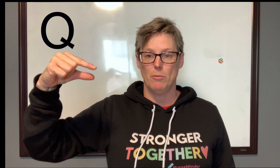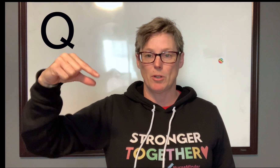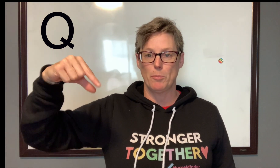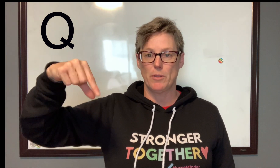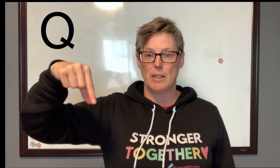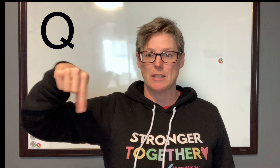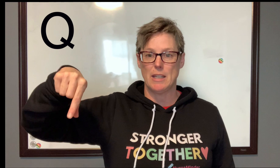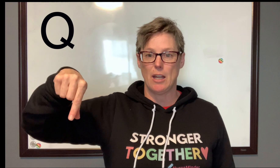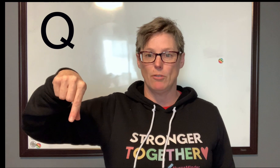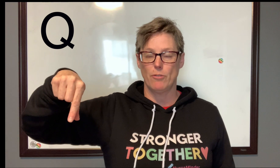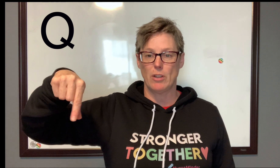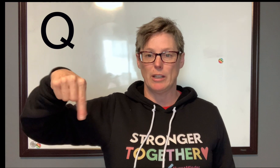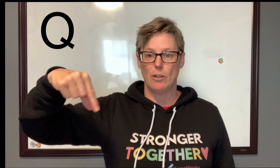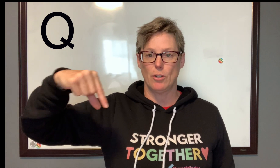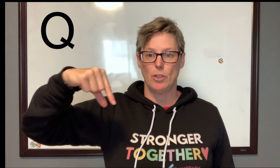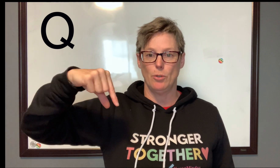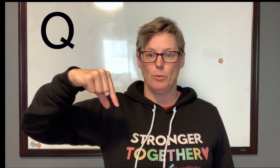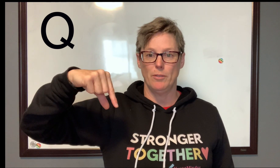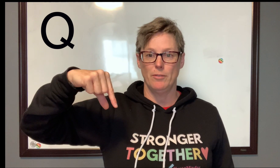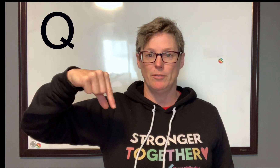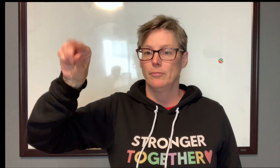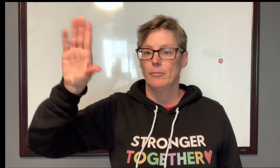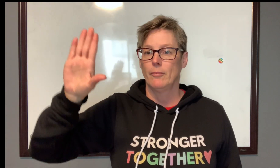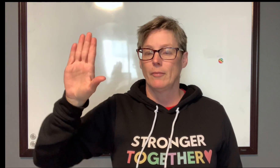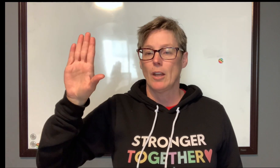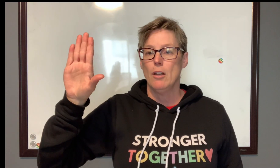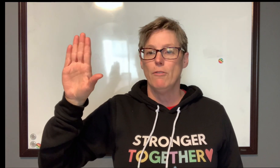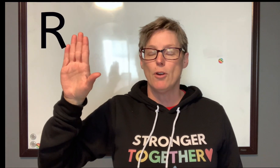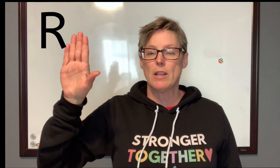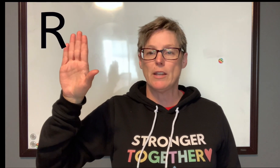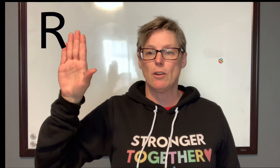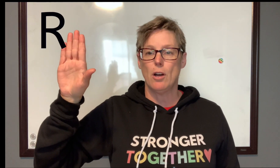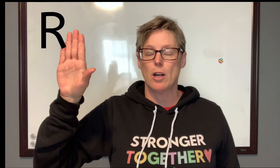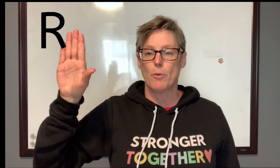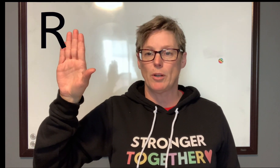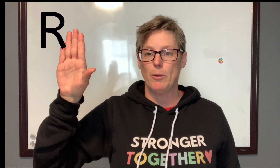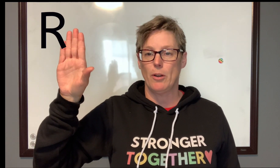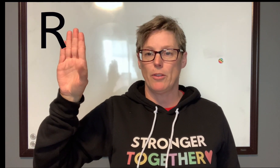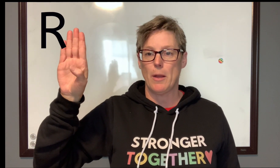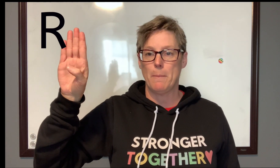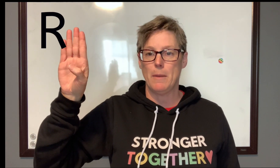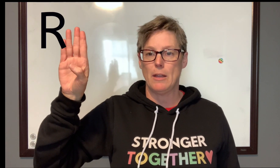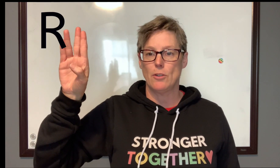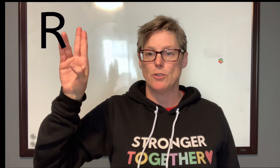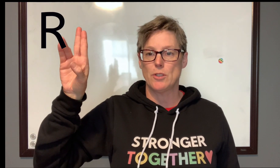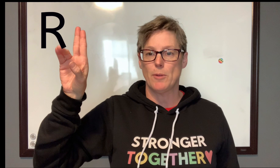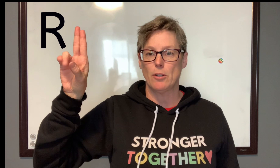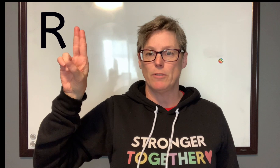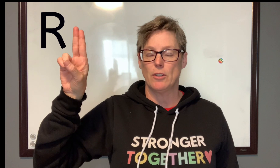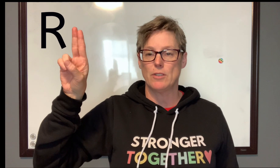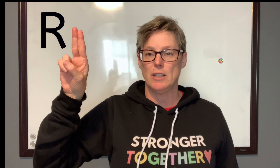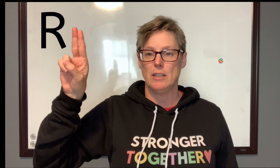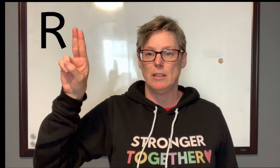we're going to put that down for the letter q for the letter r we're going to bring